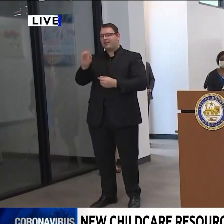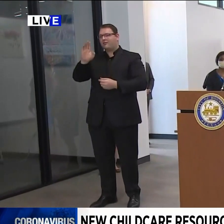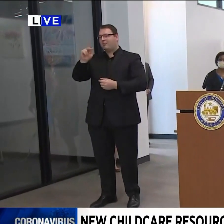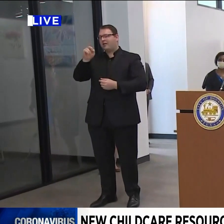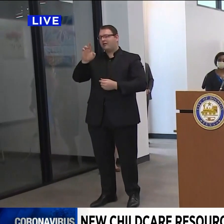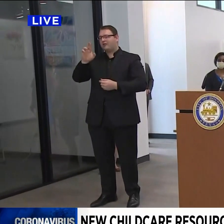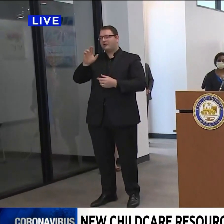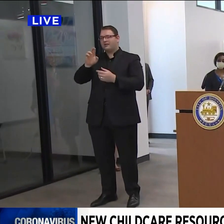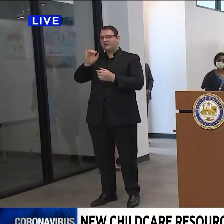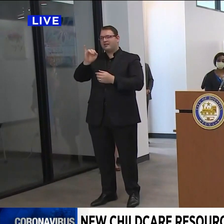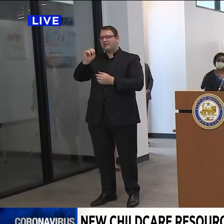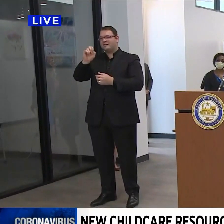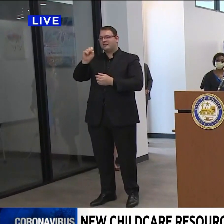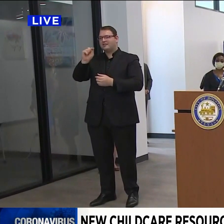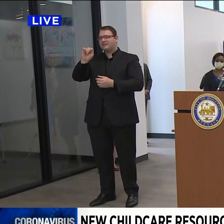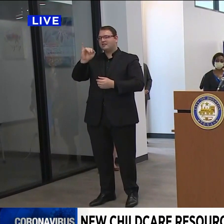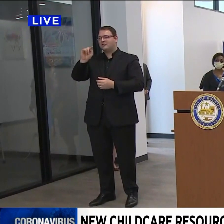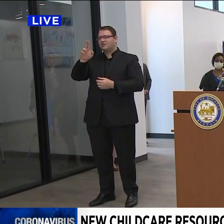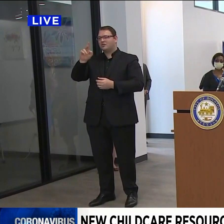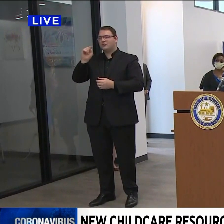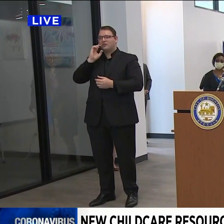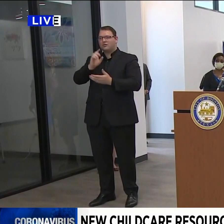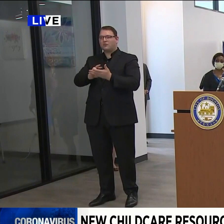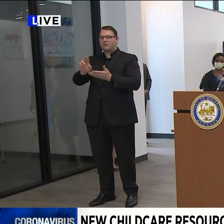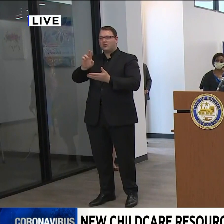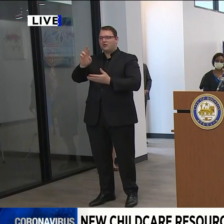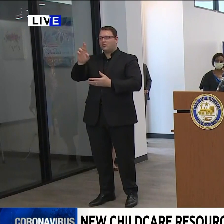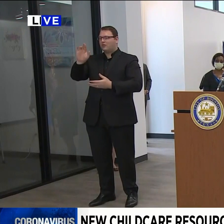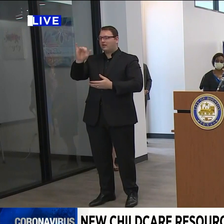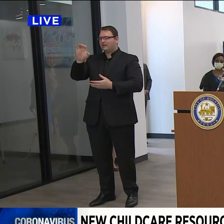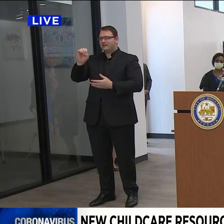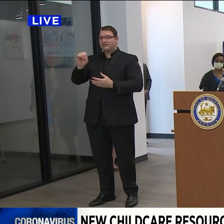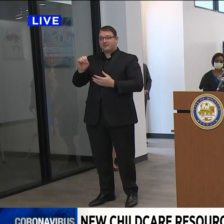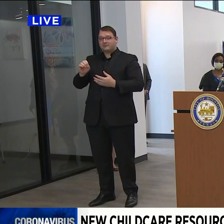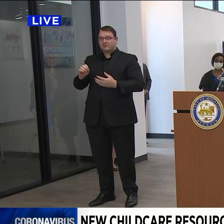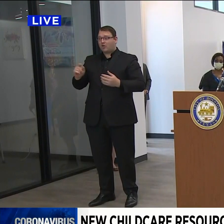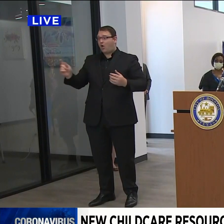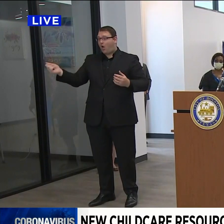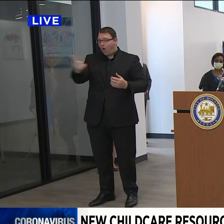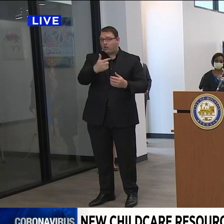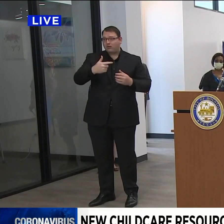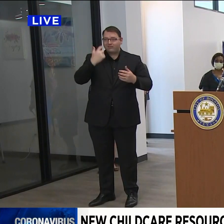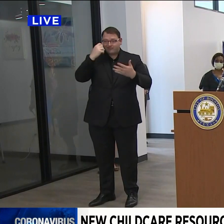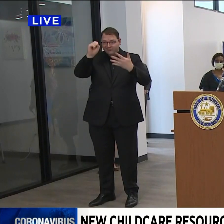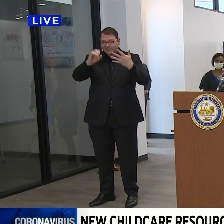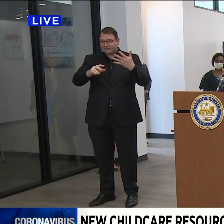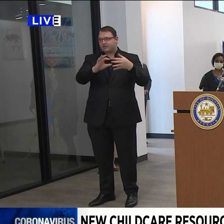Houston, the first 3 years can a Texas public grab at Rice can a Texas public grab at Rice University, the British up and University, the British up and group and the Baker Institute